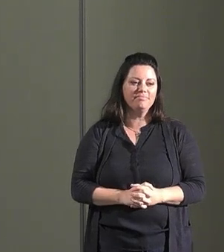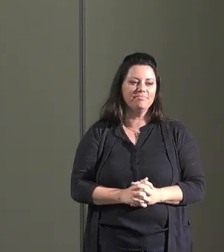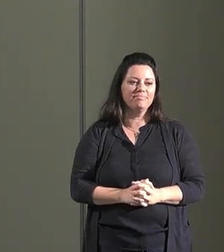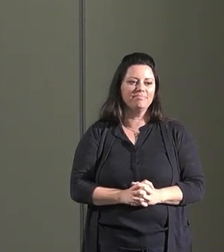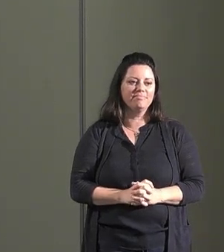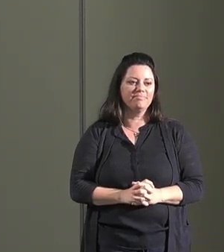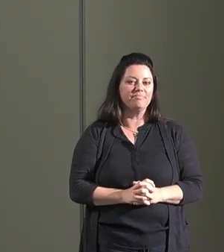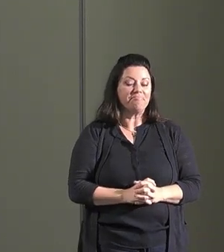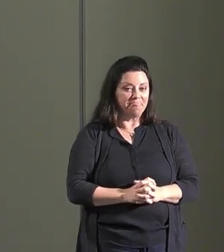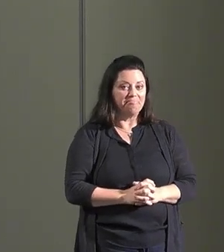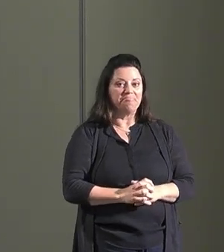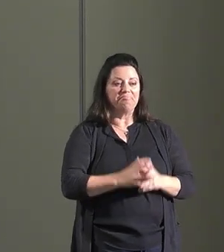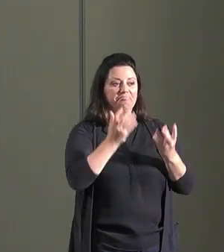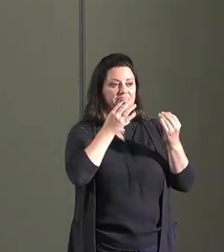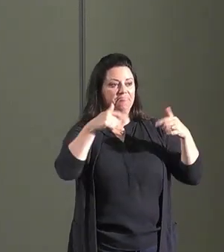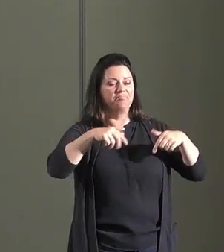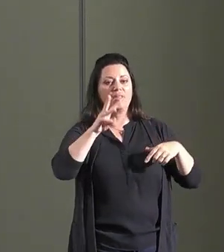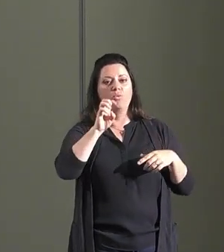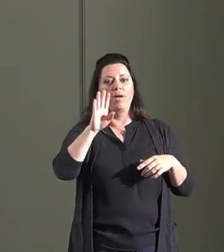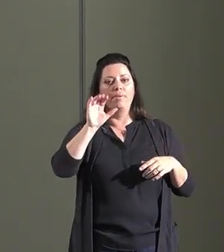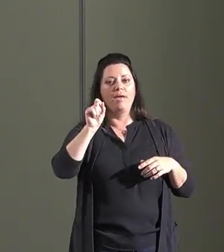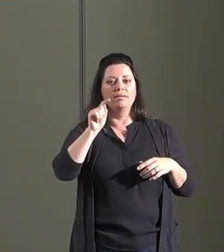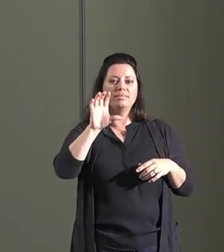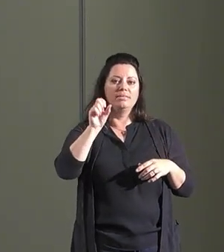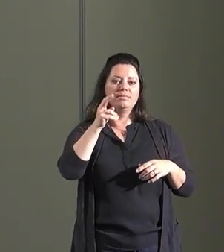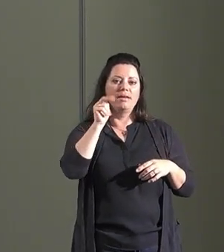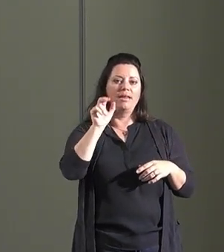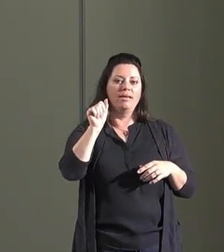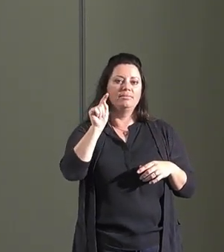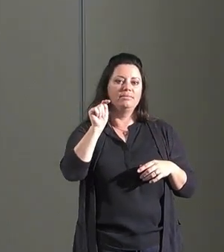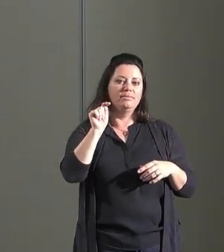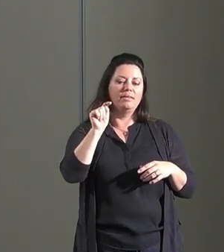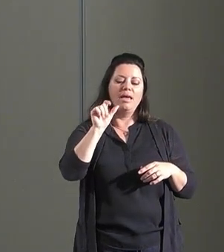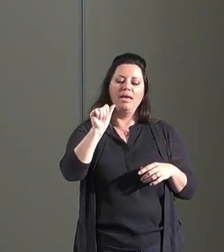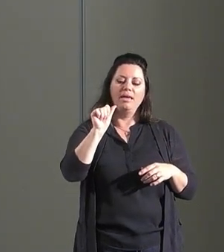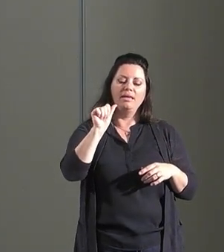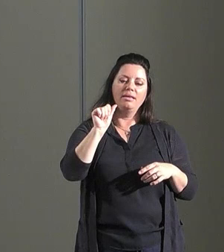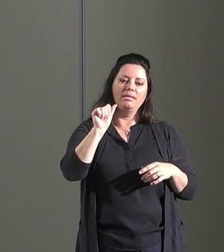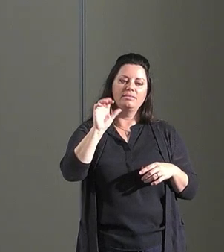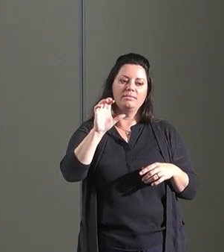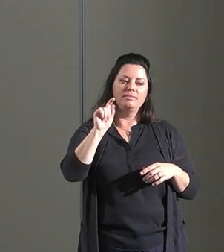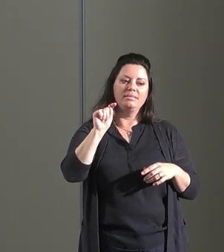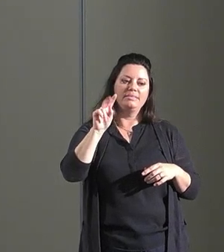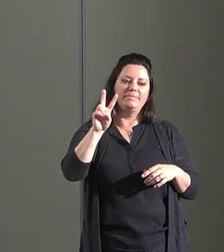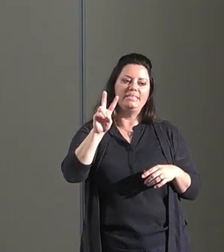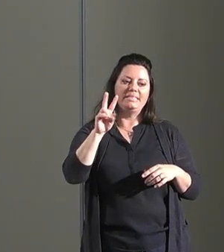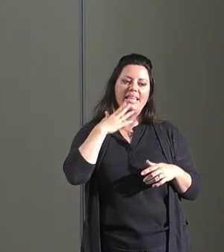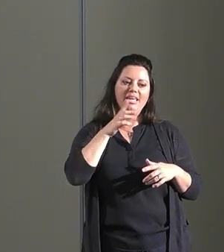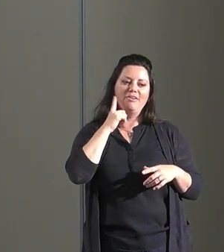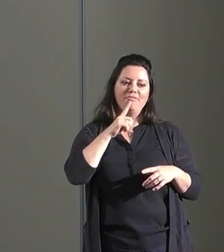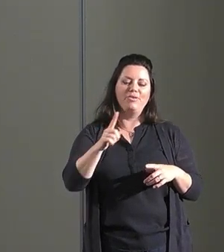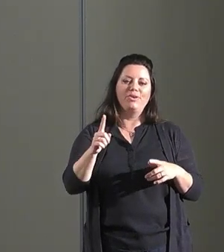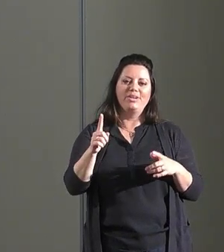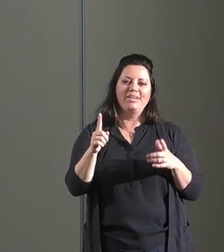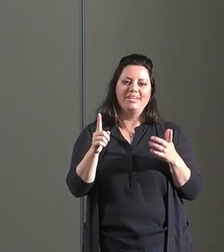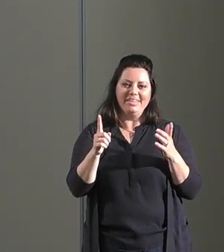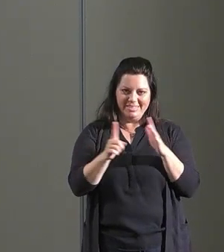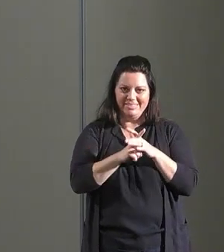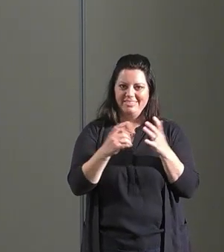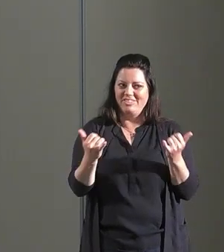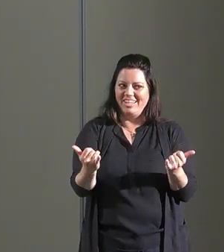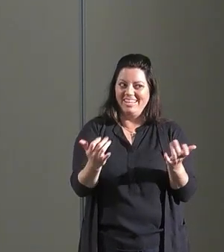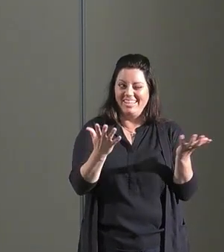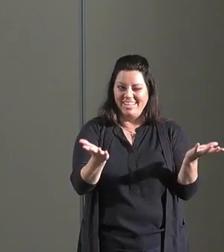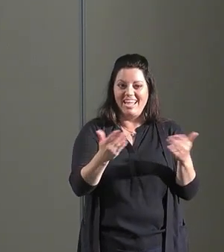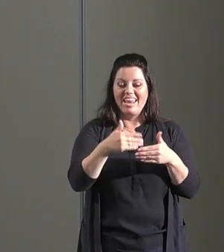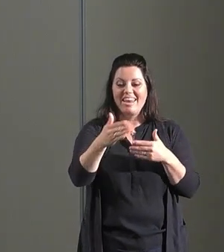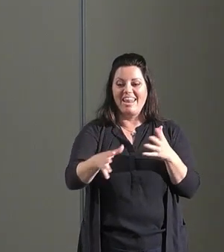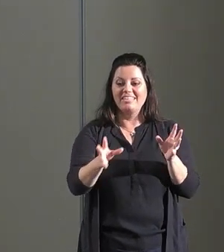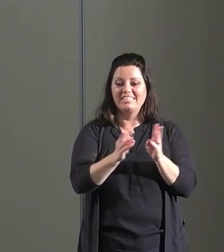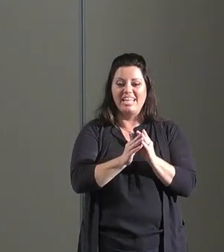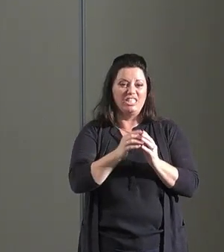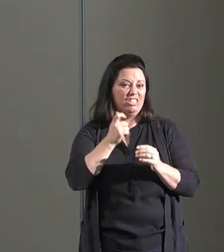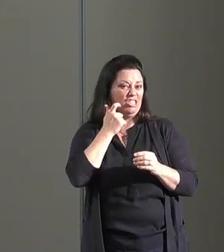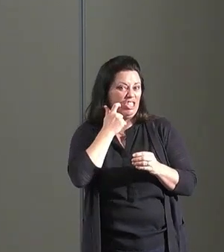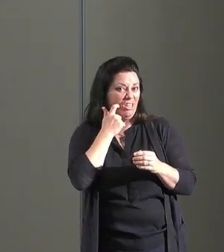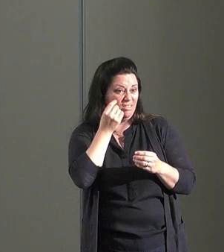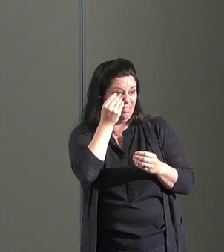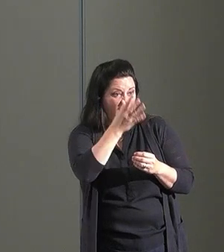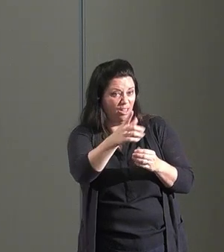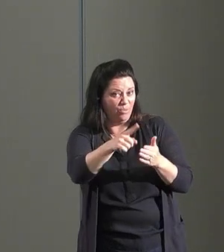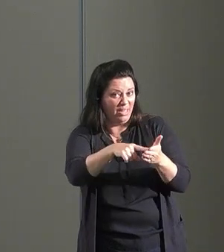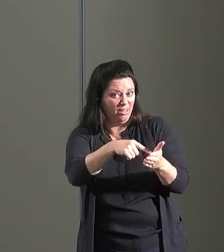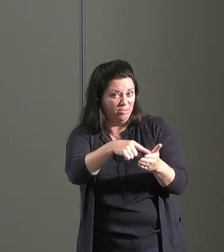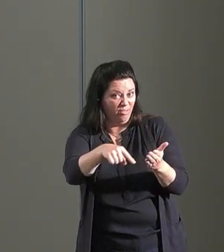So this is Michael Gower CSUNATC TV. The next session is canceled we will